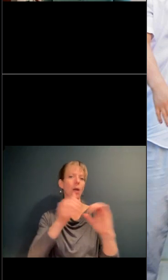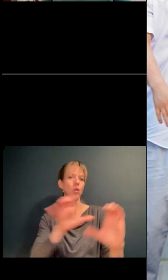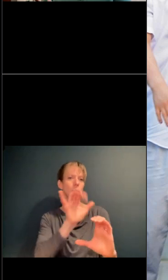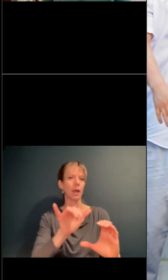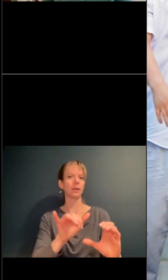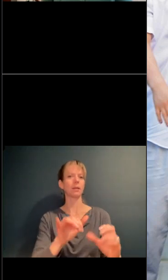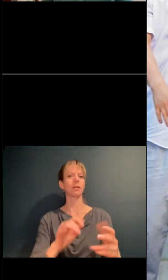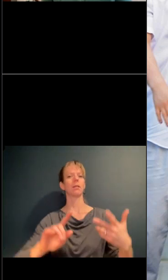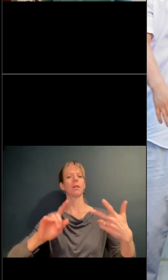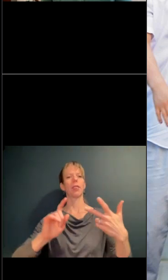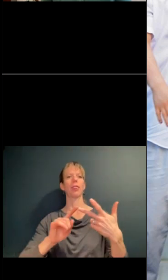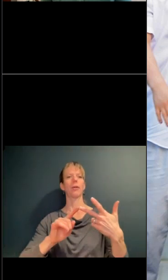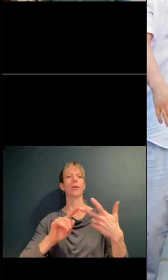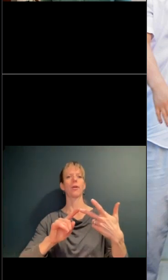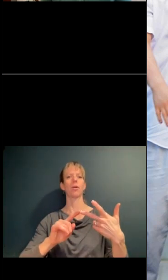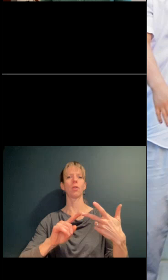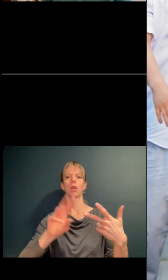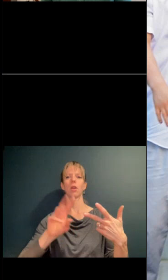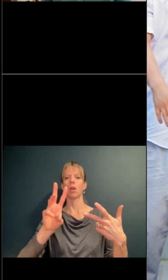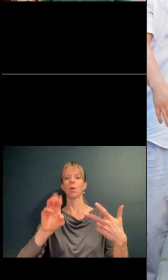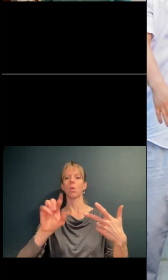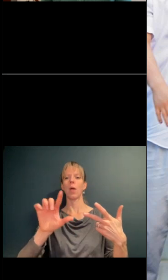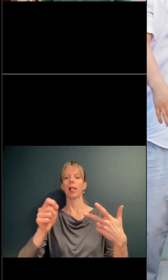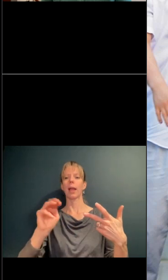And those early encounters matter. When young people with disabilities